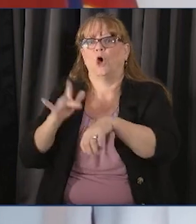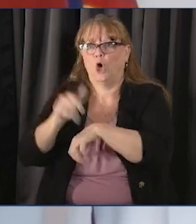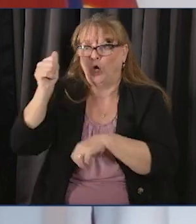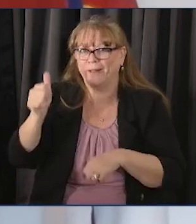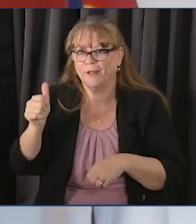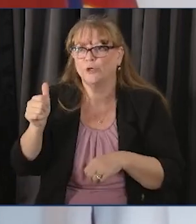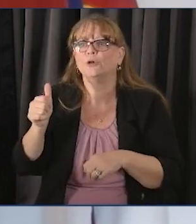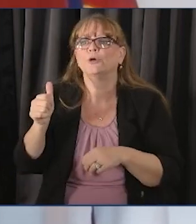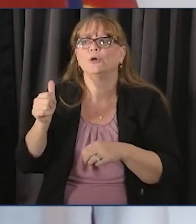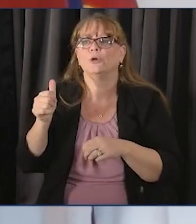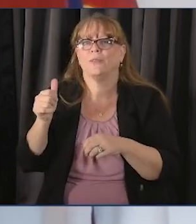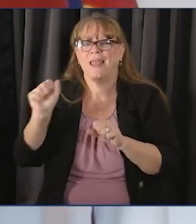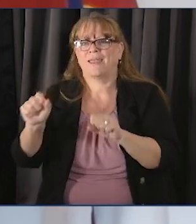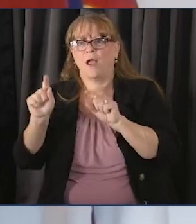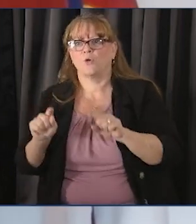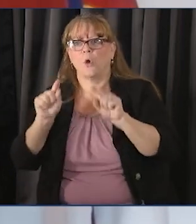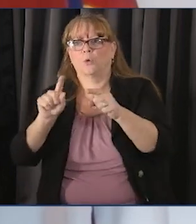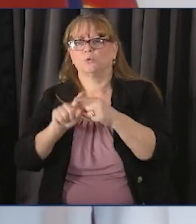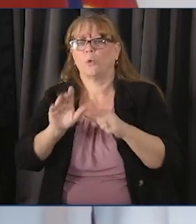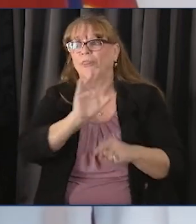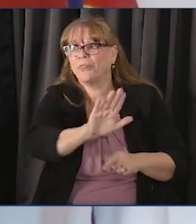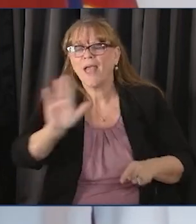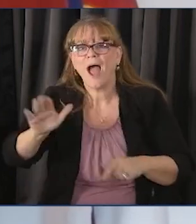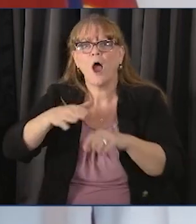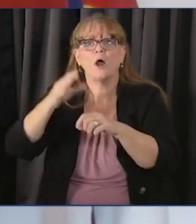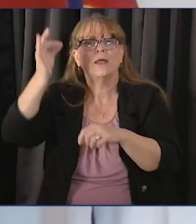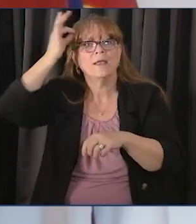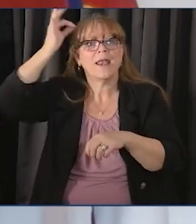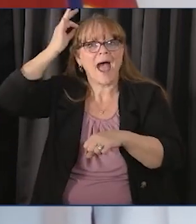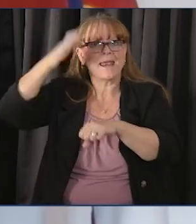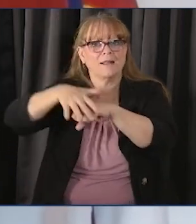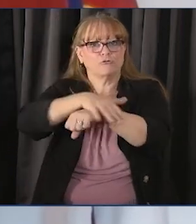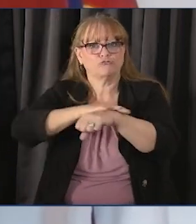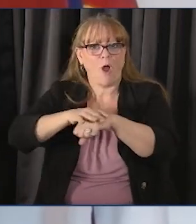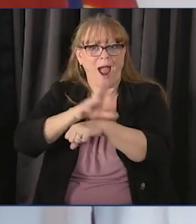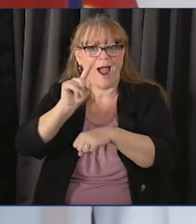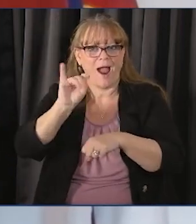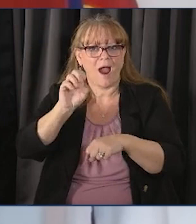But in Colorado, they will be treated like any other Colorado, we make no distinction